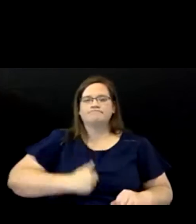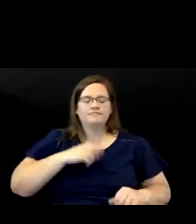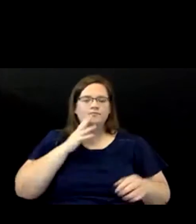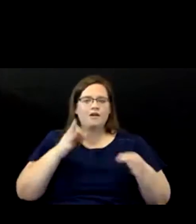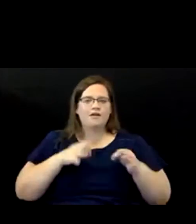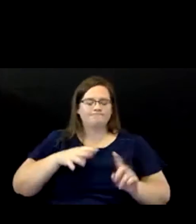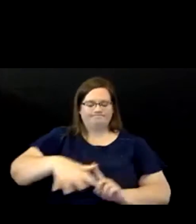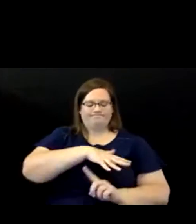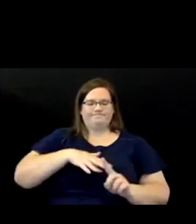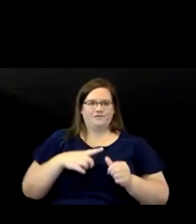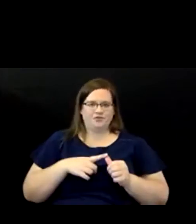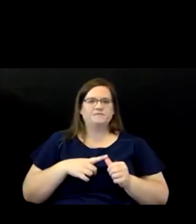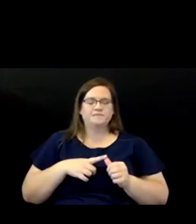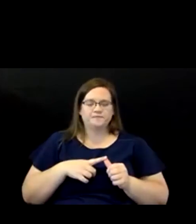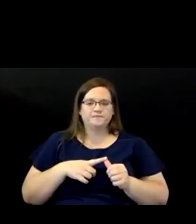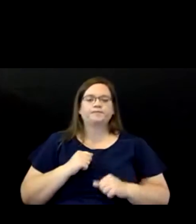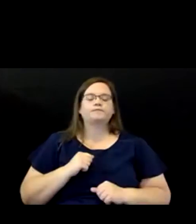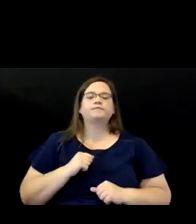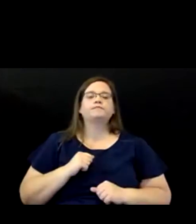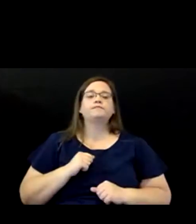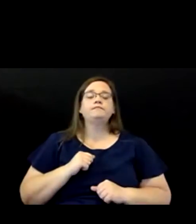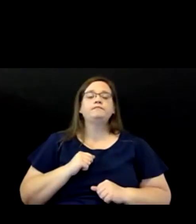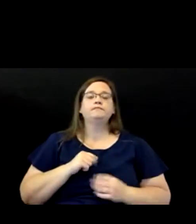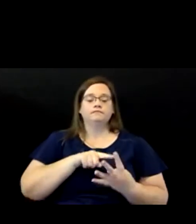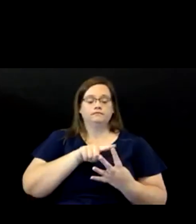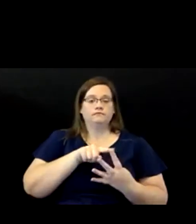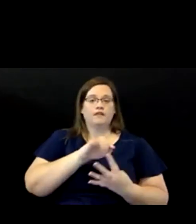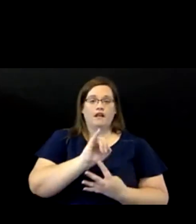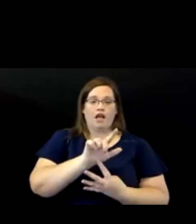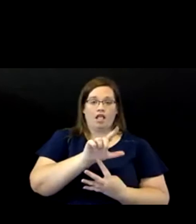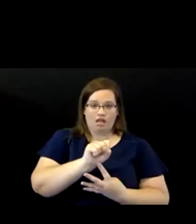So those are the four IL parts of the program. ILS, the